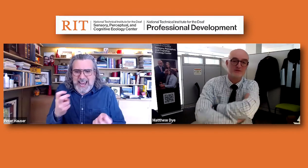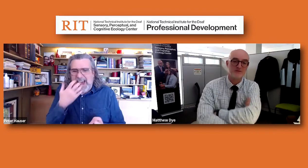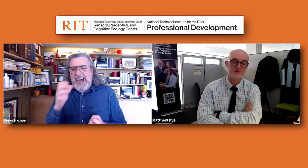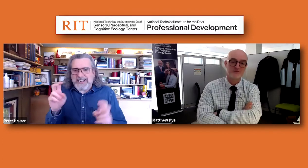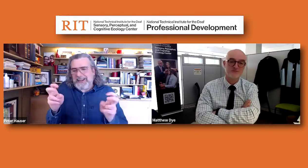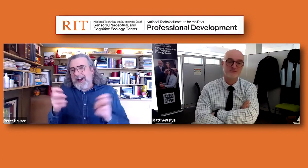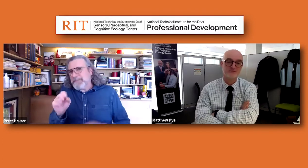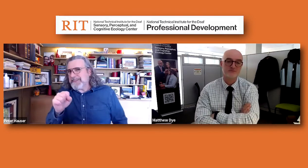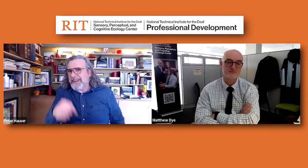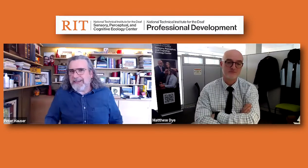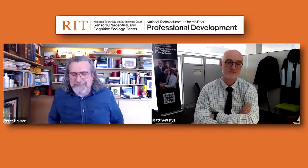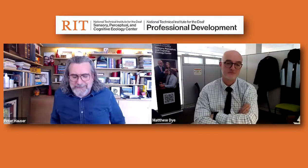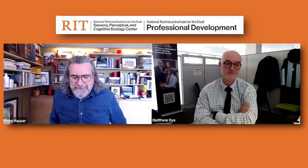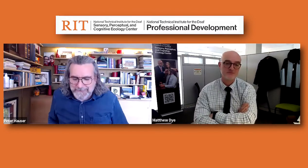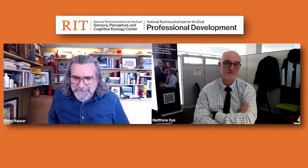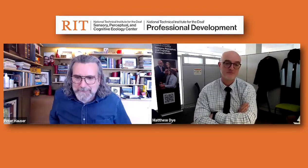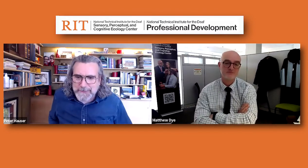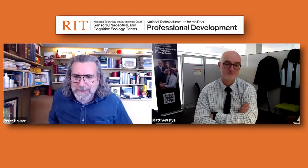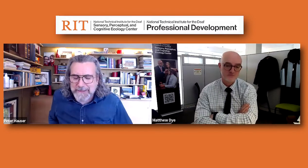two publications so far, so, that's a hot topic.